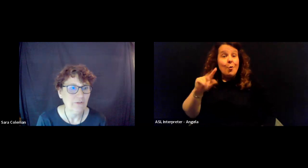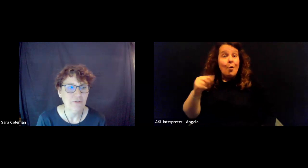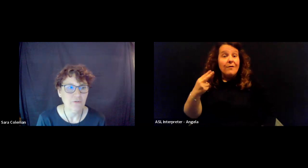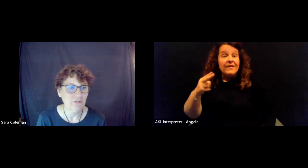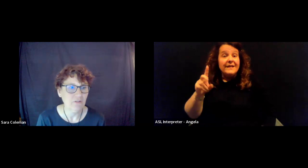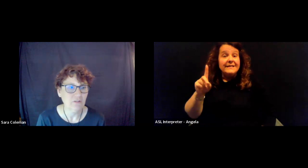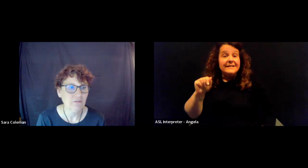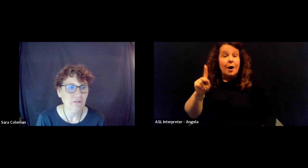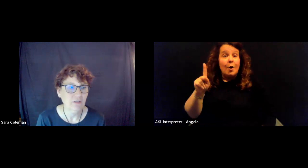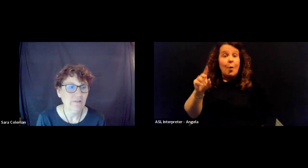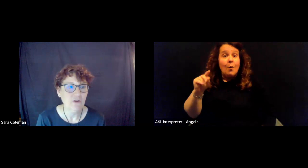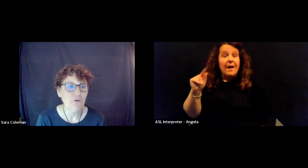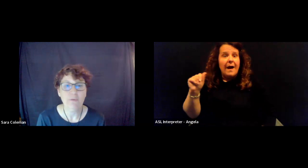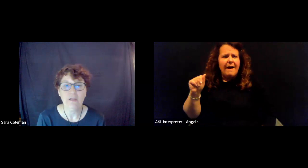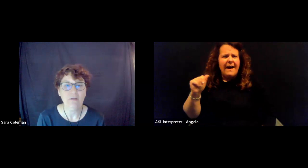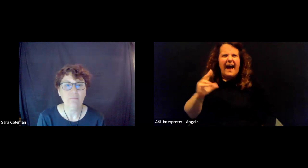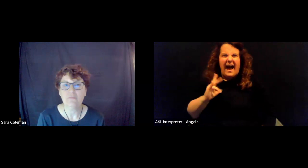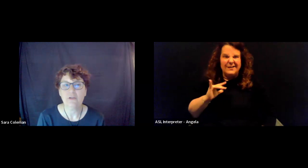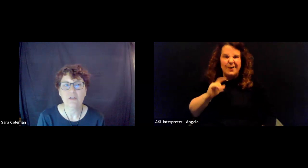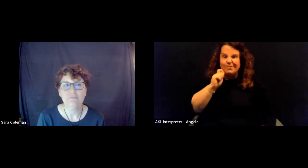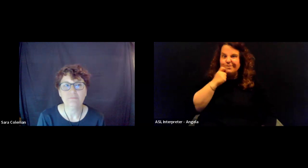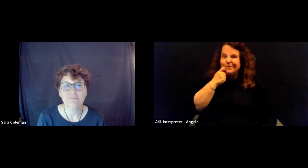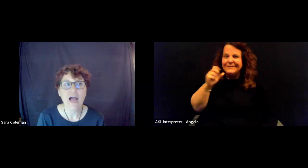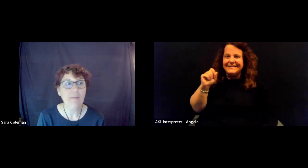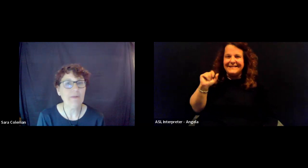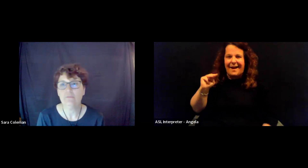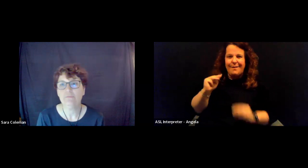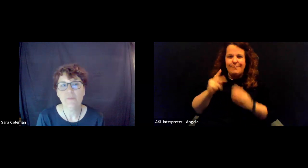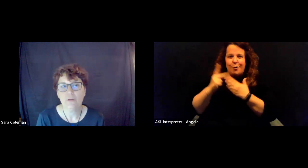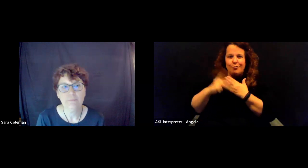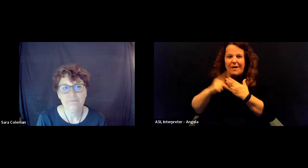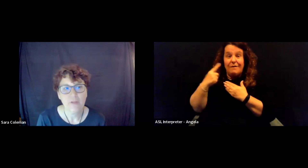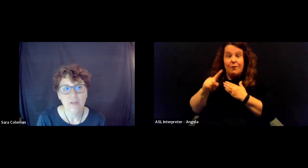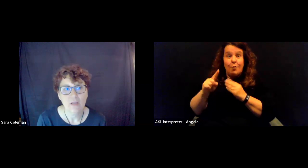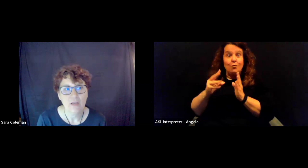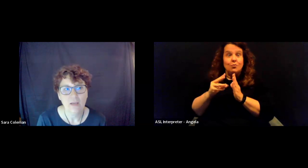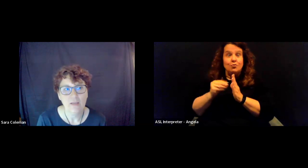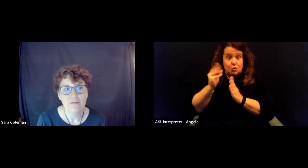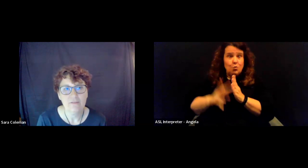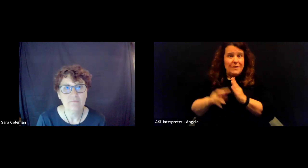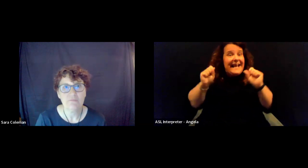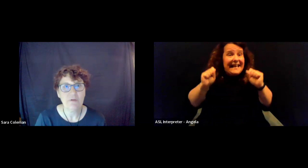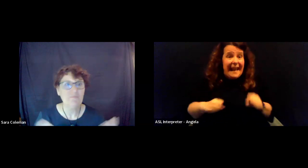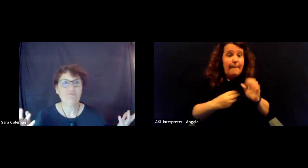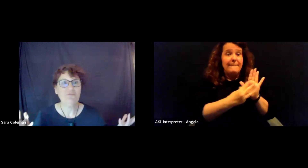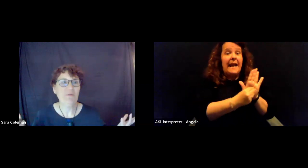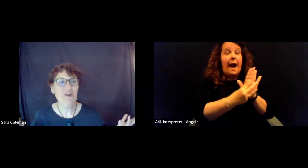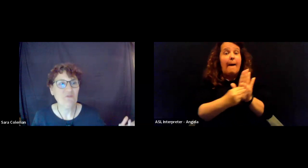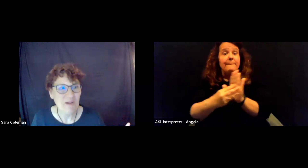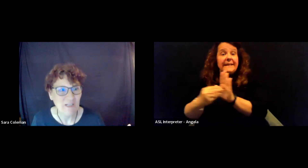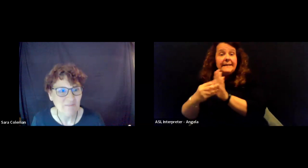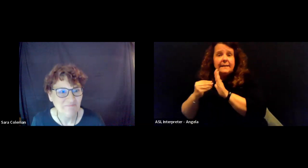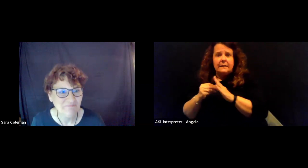with students that could be copied and but nobody knows about it.